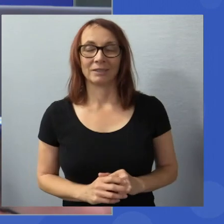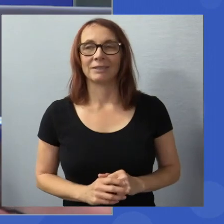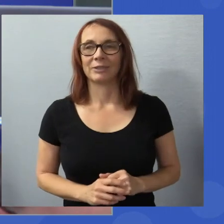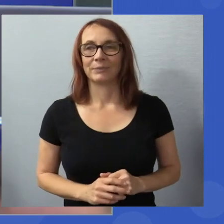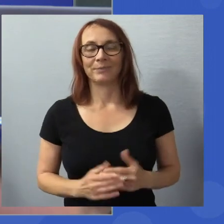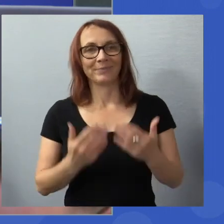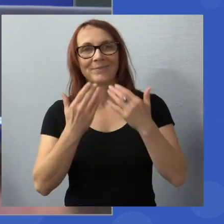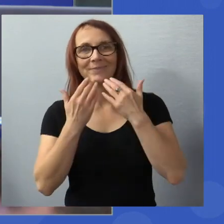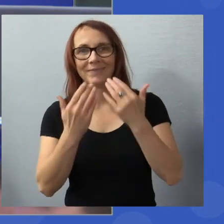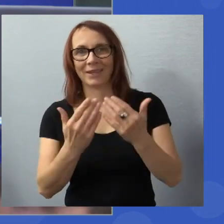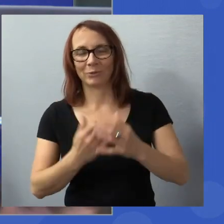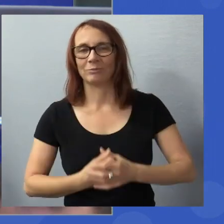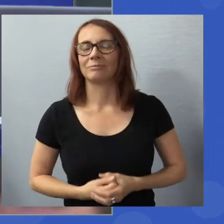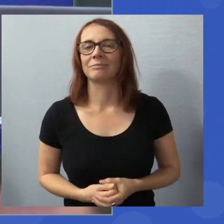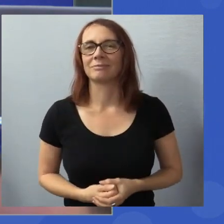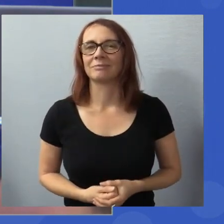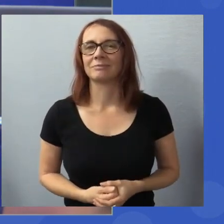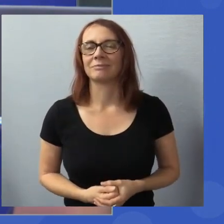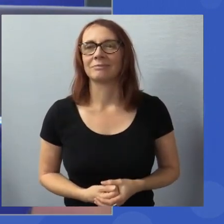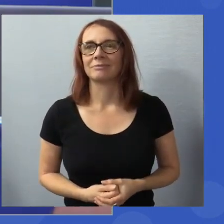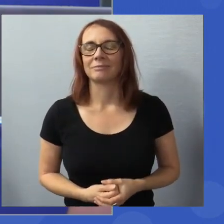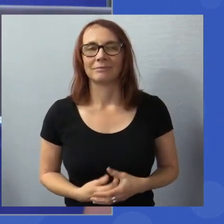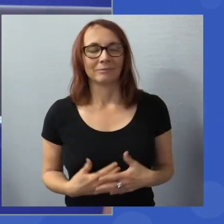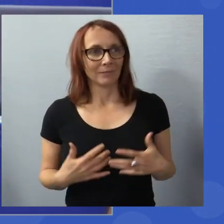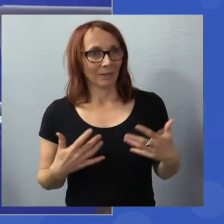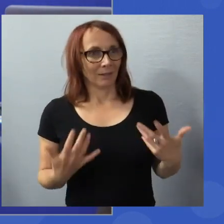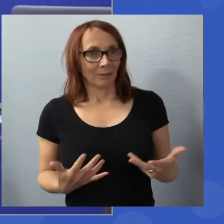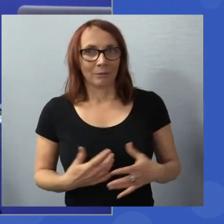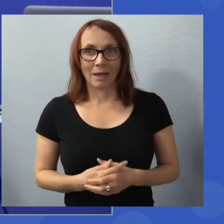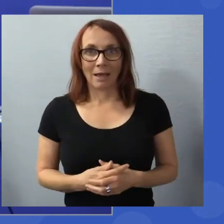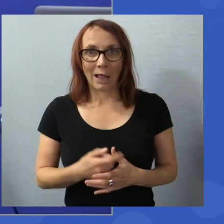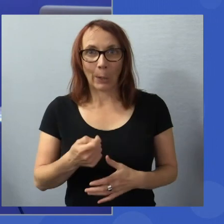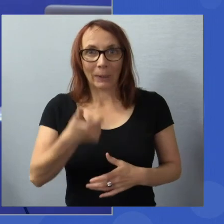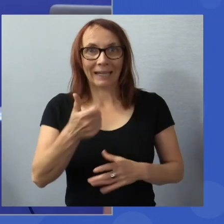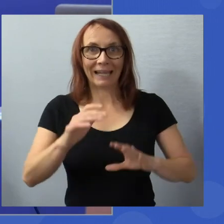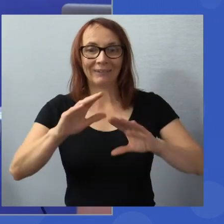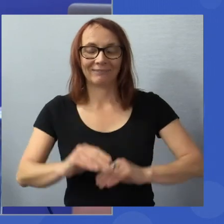you so much well nearly there we're nearly there there are a few more things